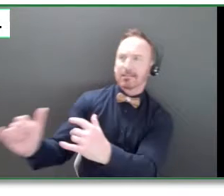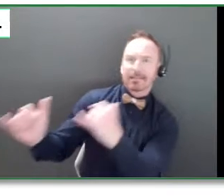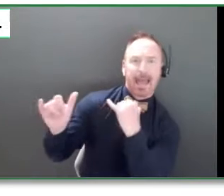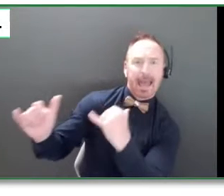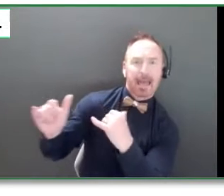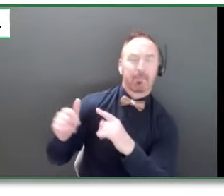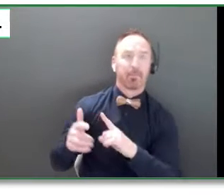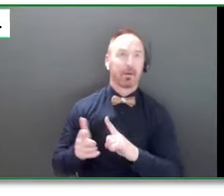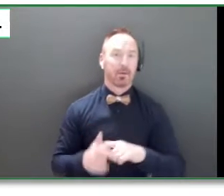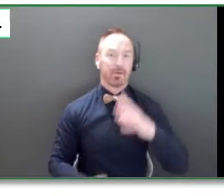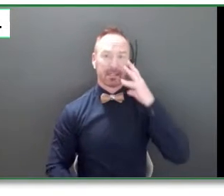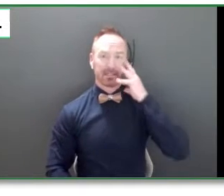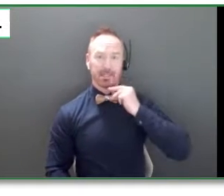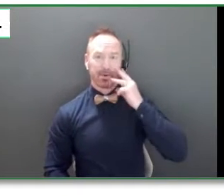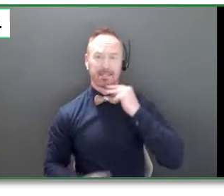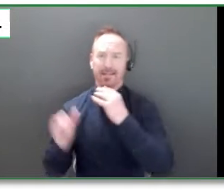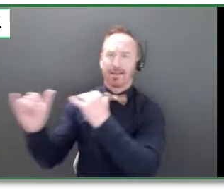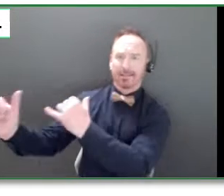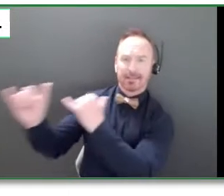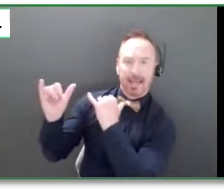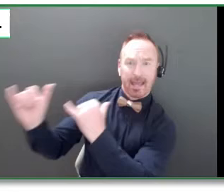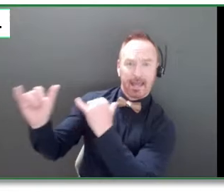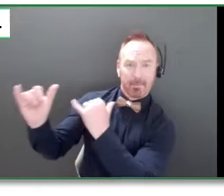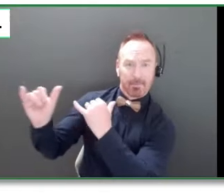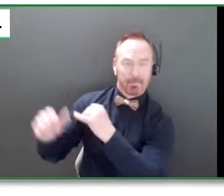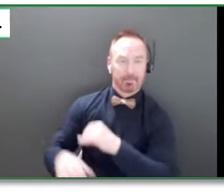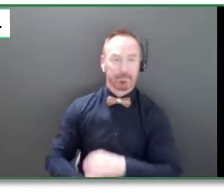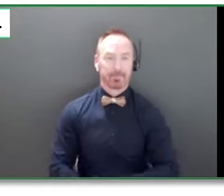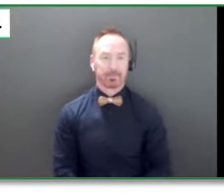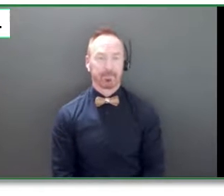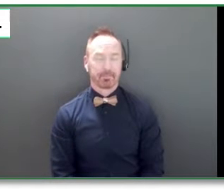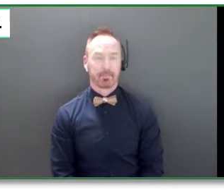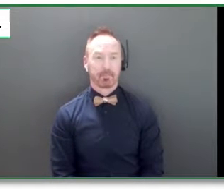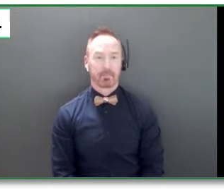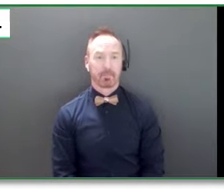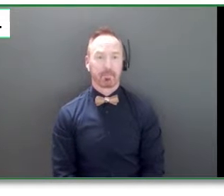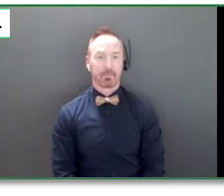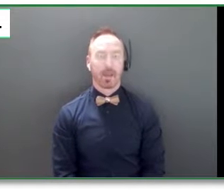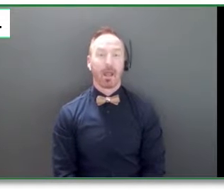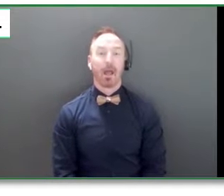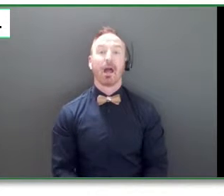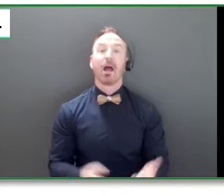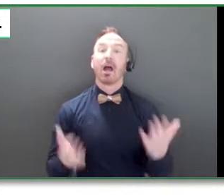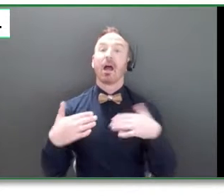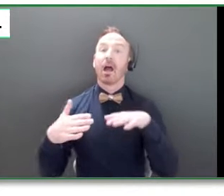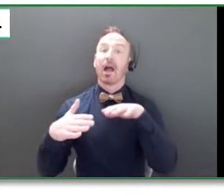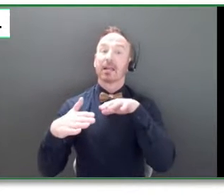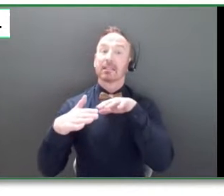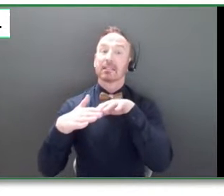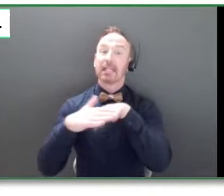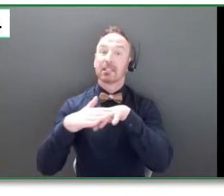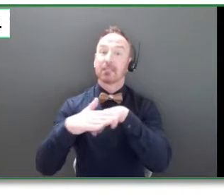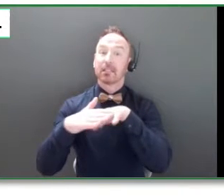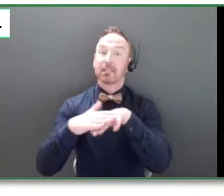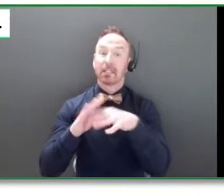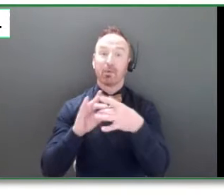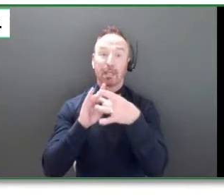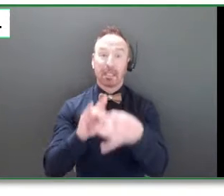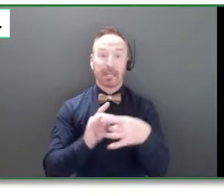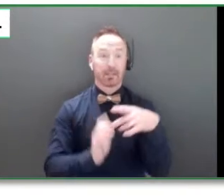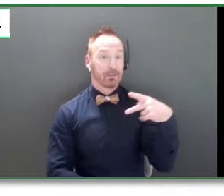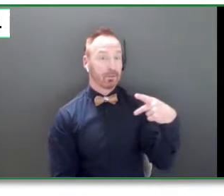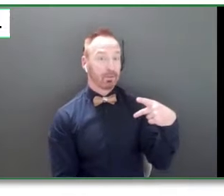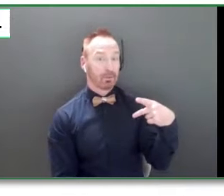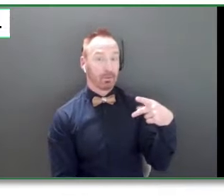as everyone else. Accessibility within parks not only